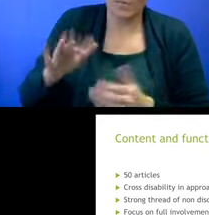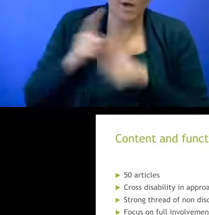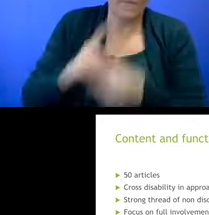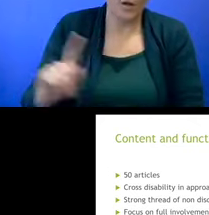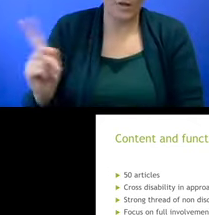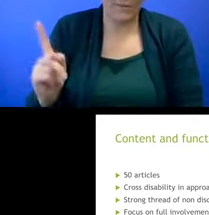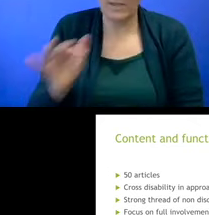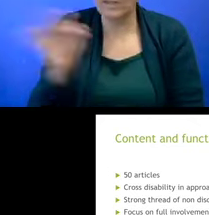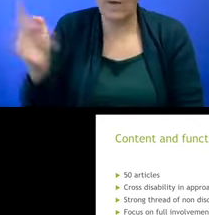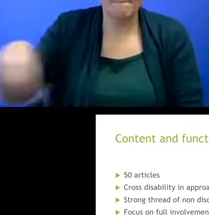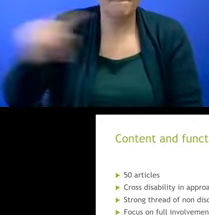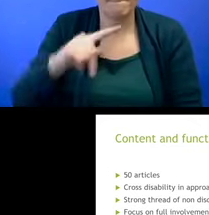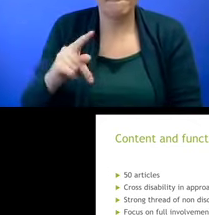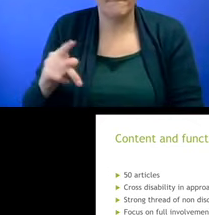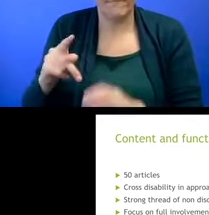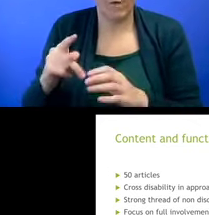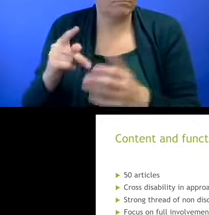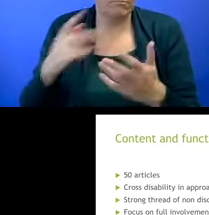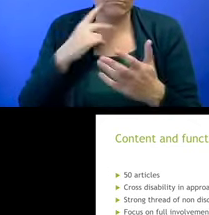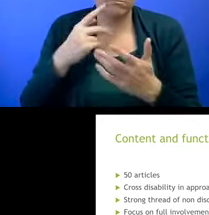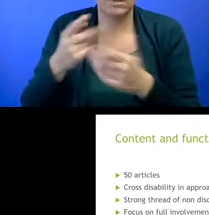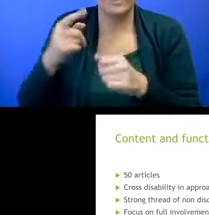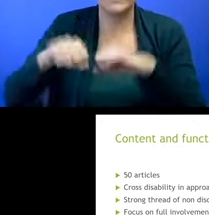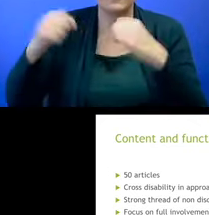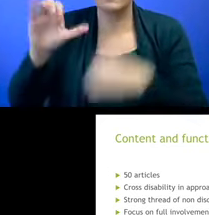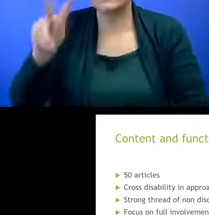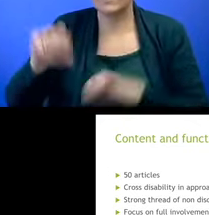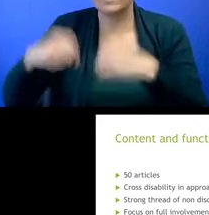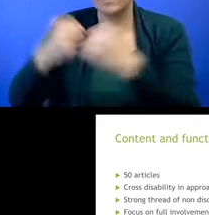and in particular, DPOs - disabled people's organizations.